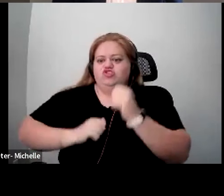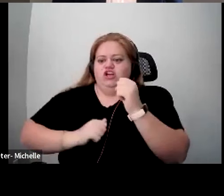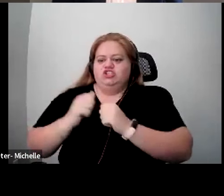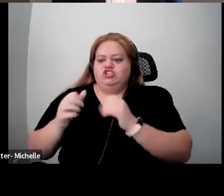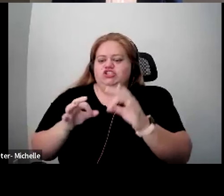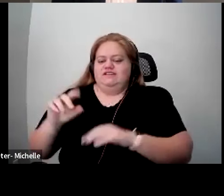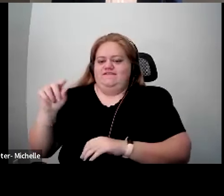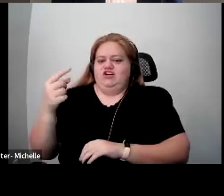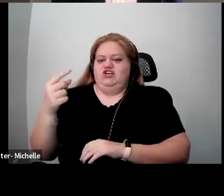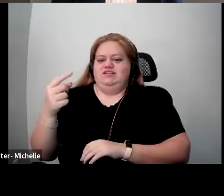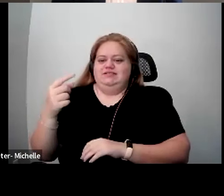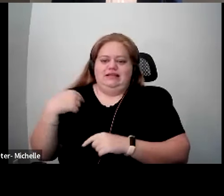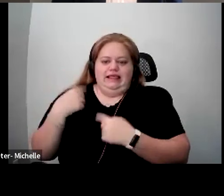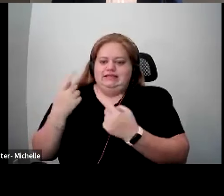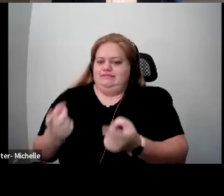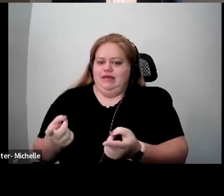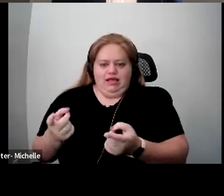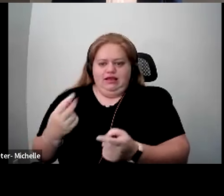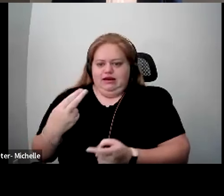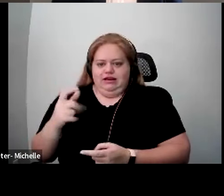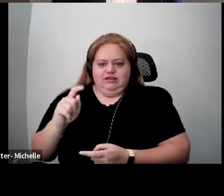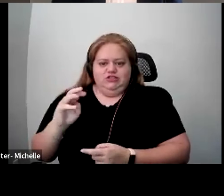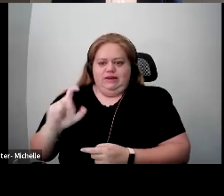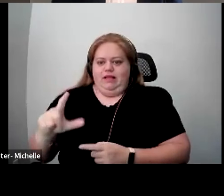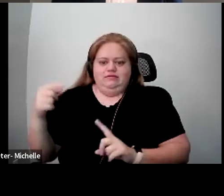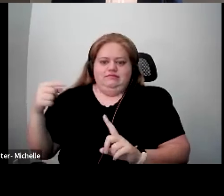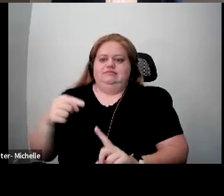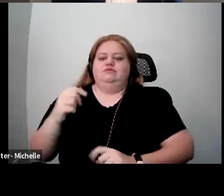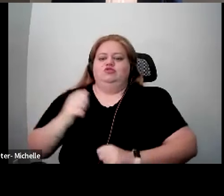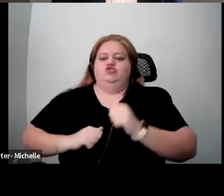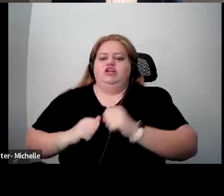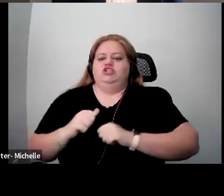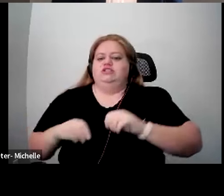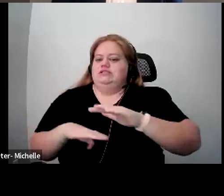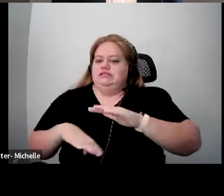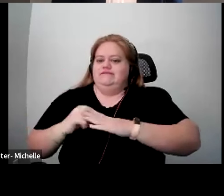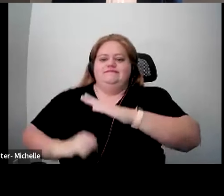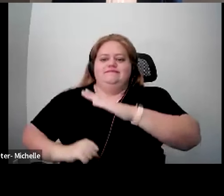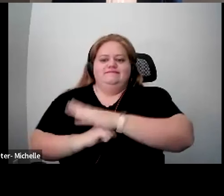And that's always been the case with HTML. So that information has always been there.